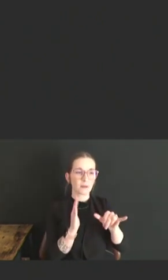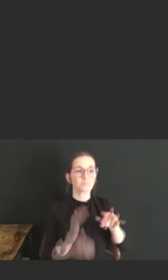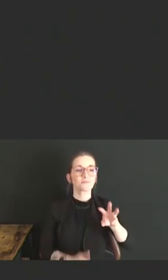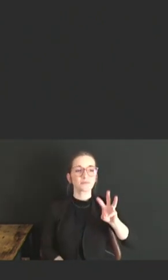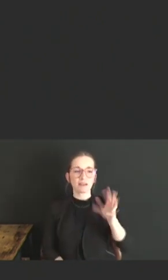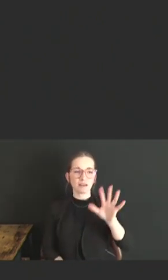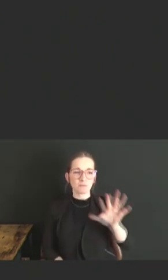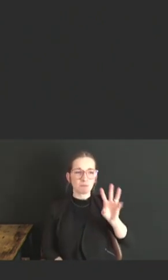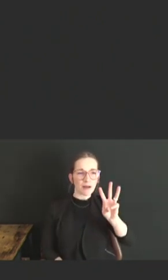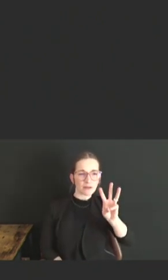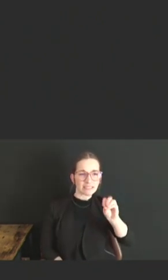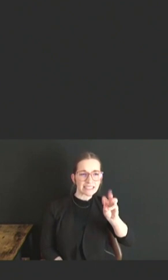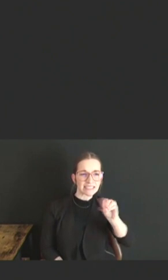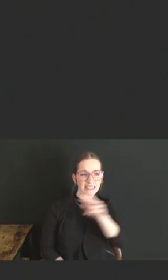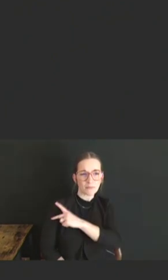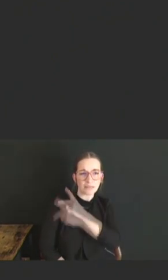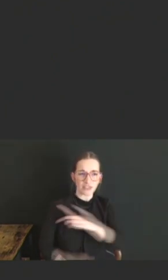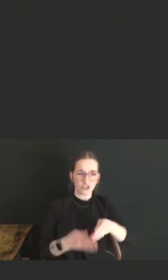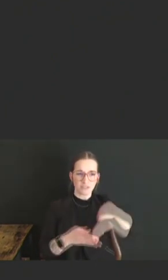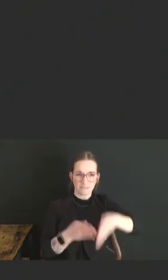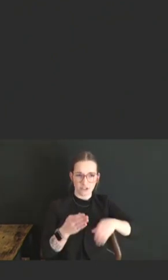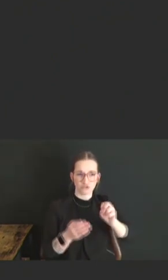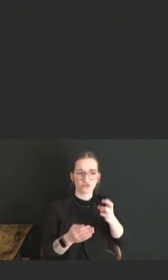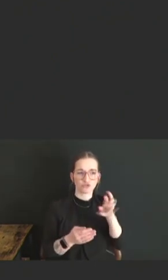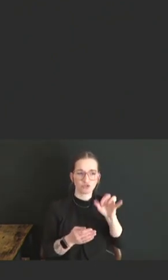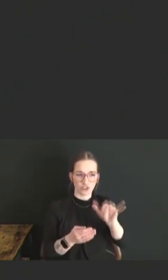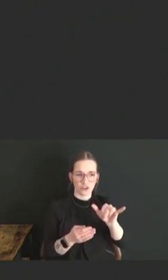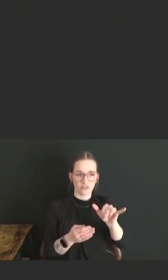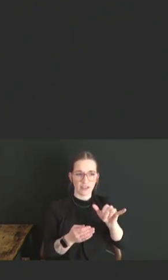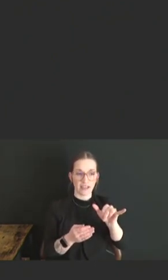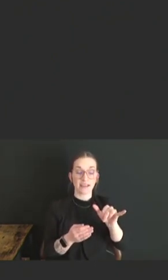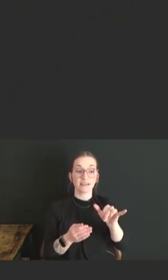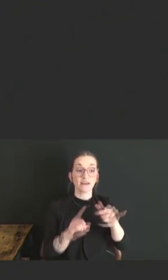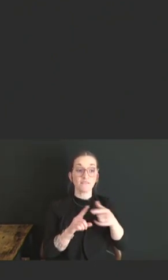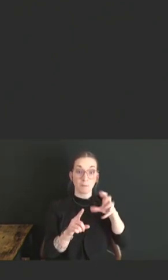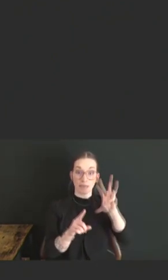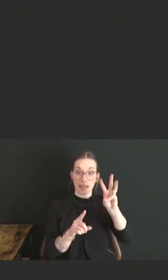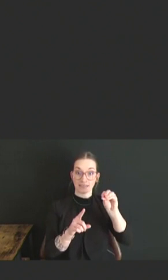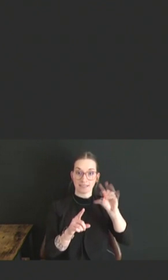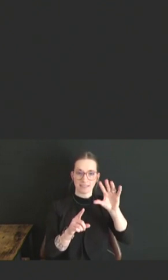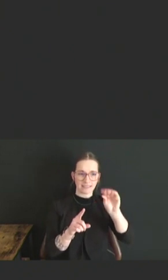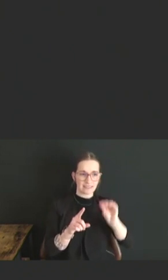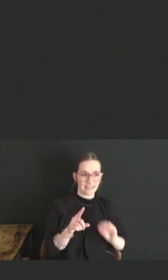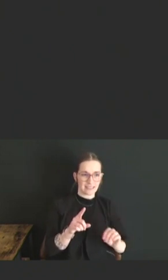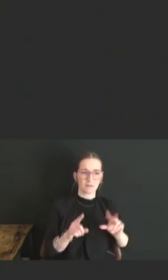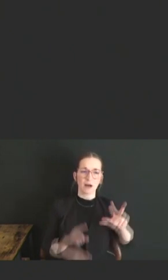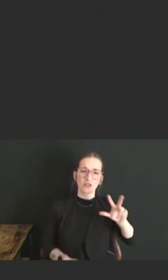and of those, 33 were unlinked, meaning they did not have a completed healthcare provider survey.